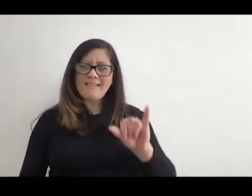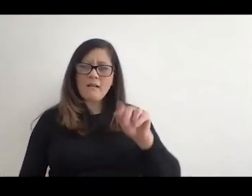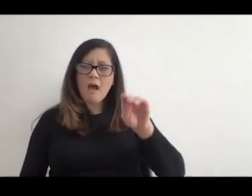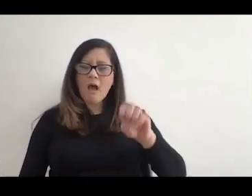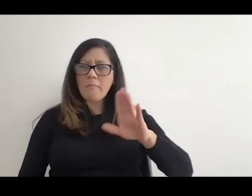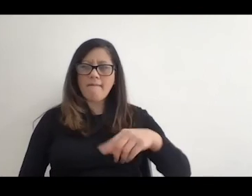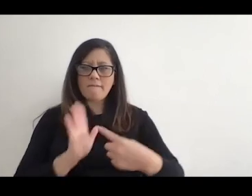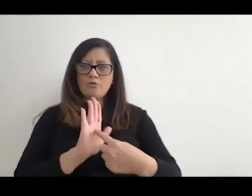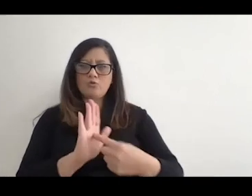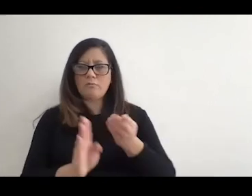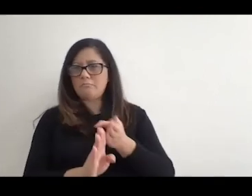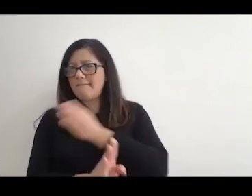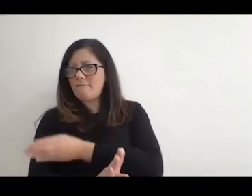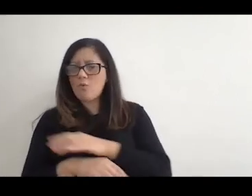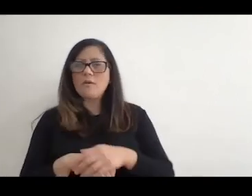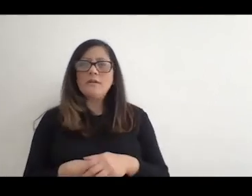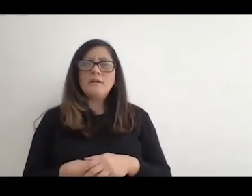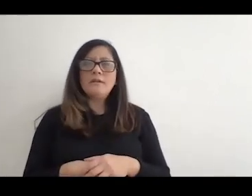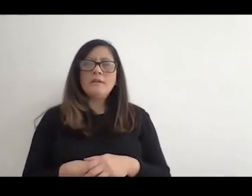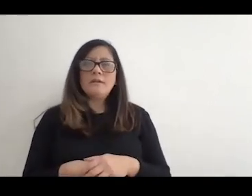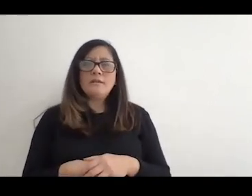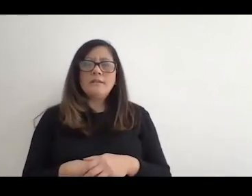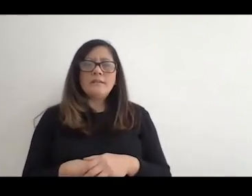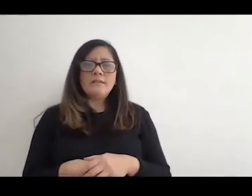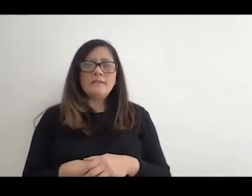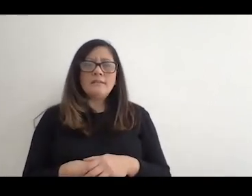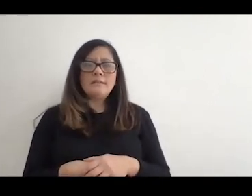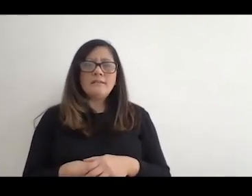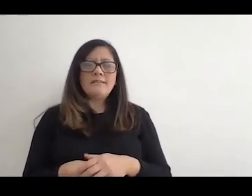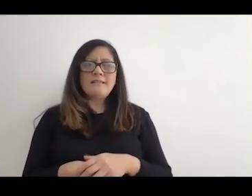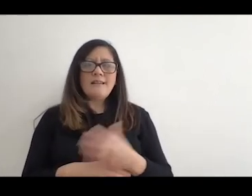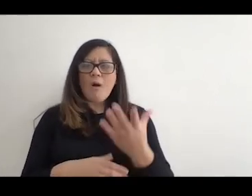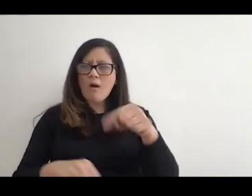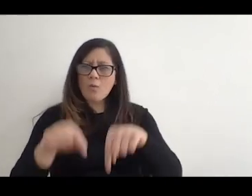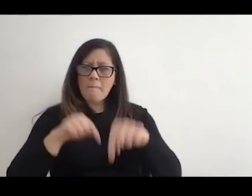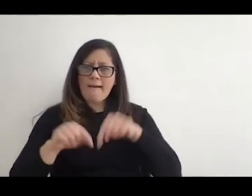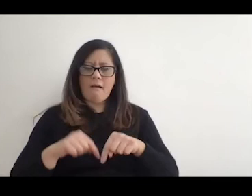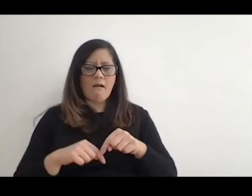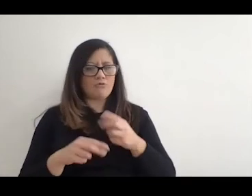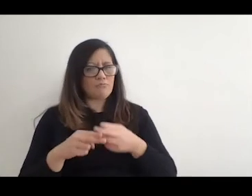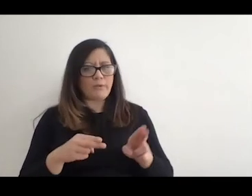so I would like to go back to it just really quickly here.